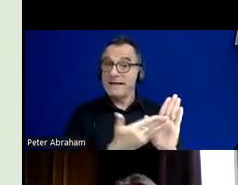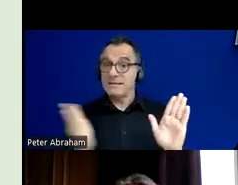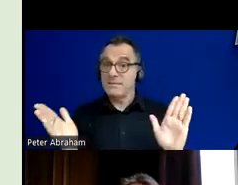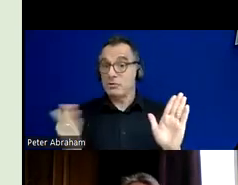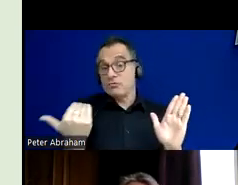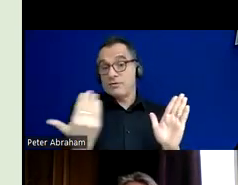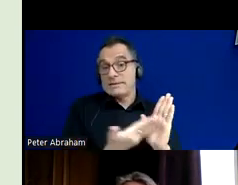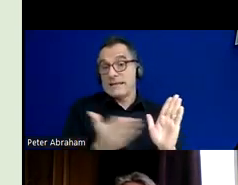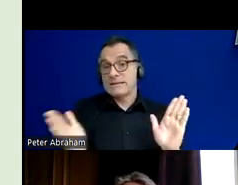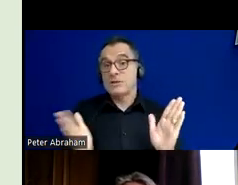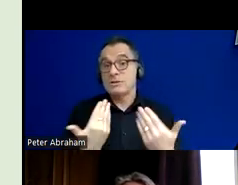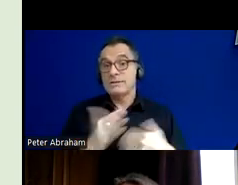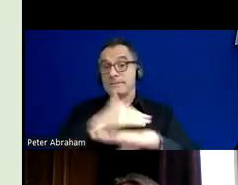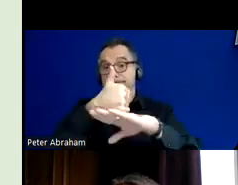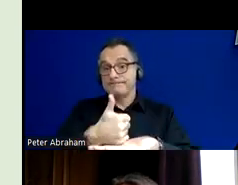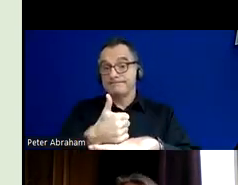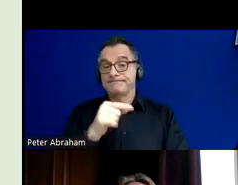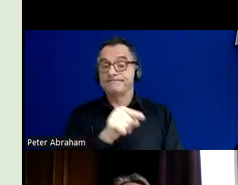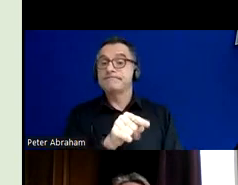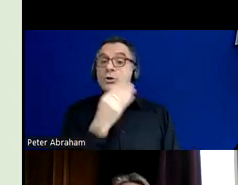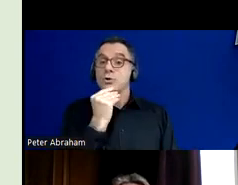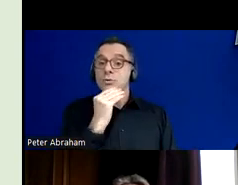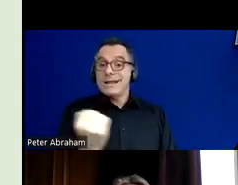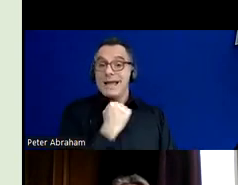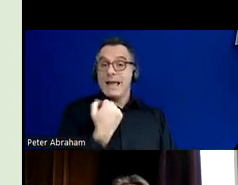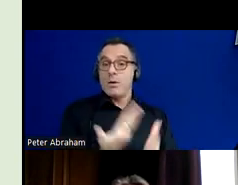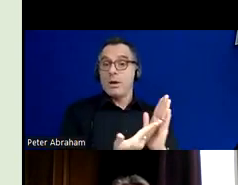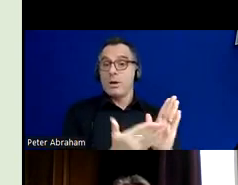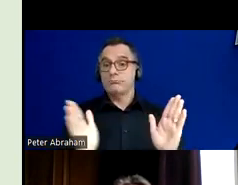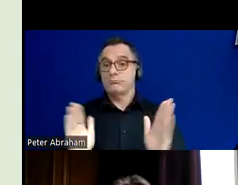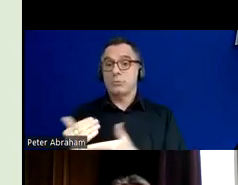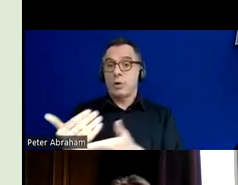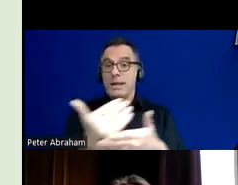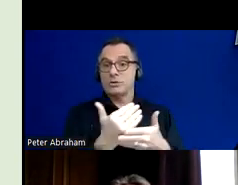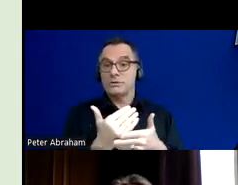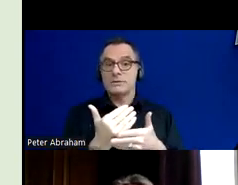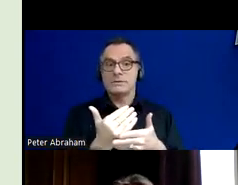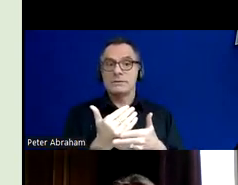we've put on, using our own collections, have been 'Colour in Motion' (2022) which